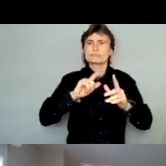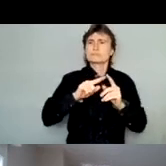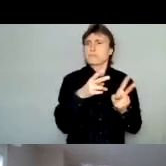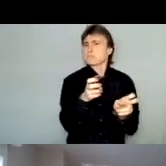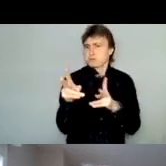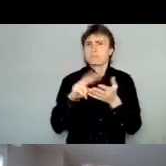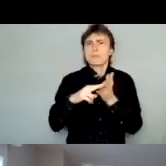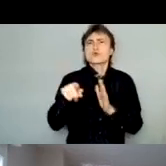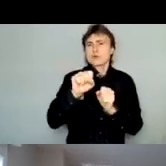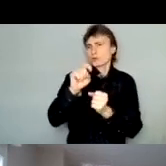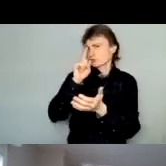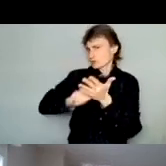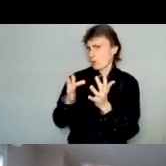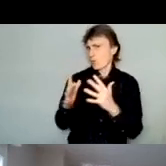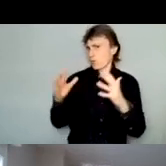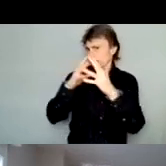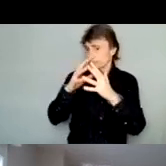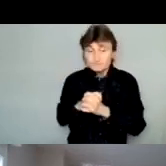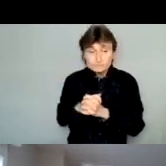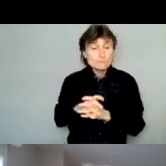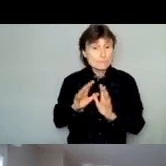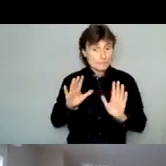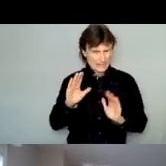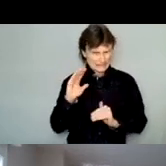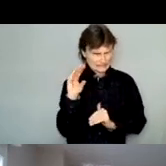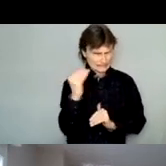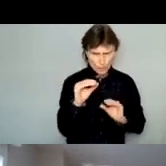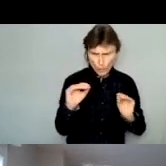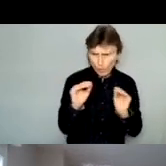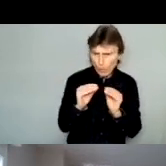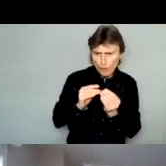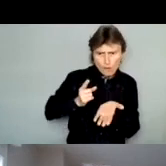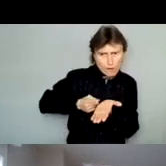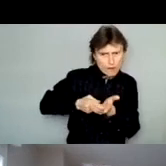Nobody from the team has anything further to add.